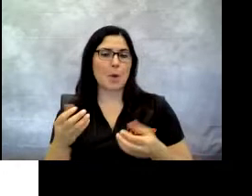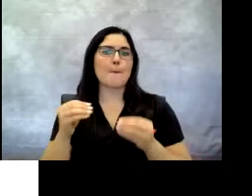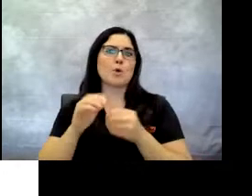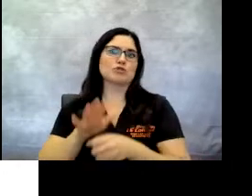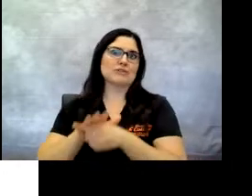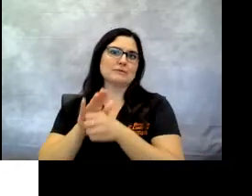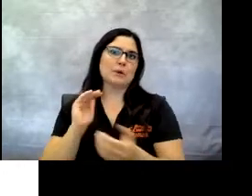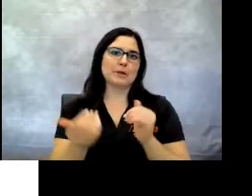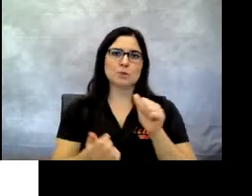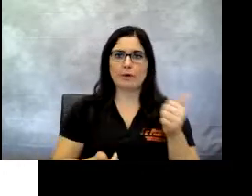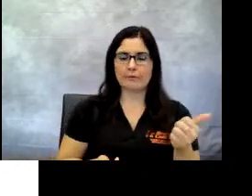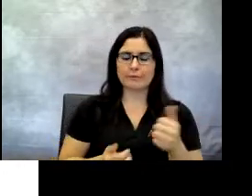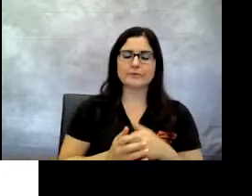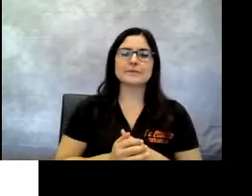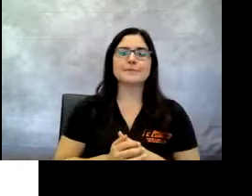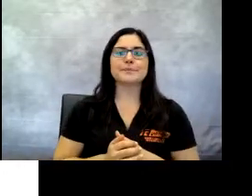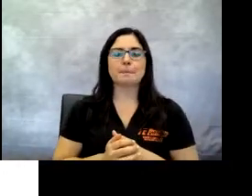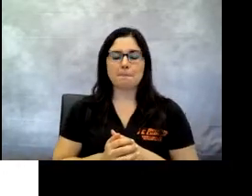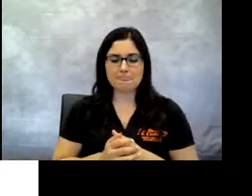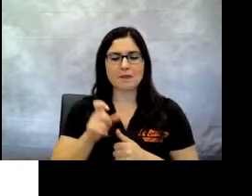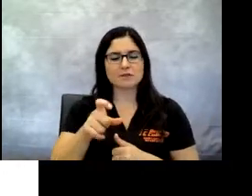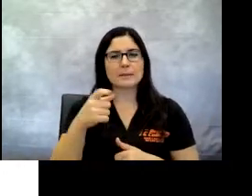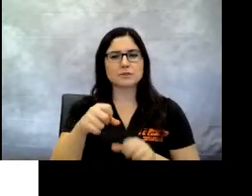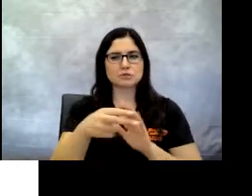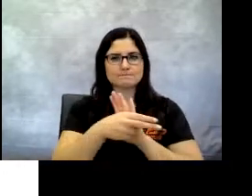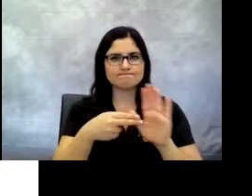Being able to name that and recognize that we can accommodate. For burnout.